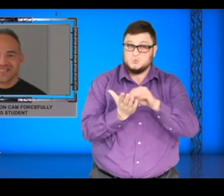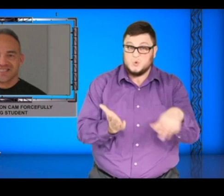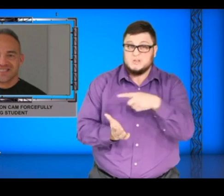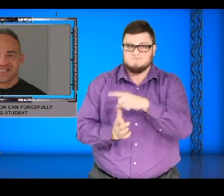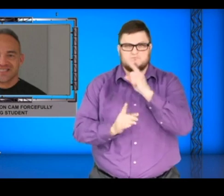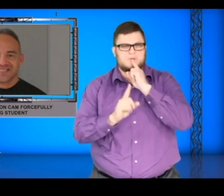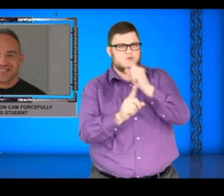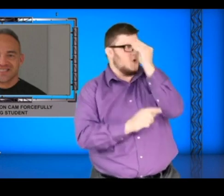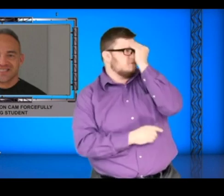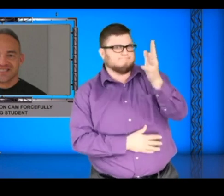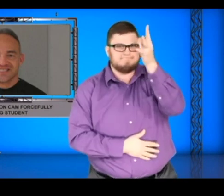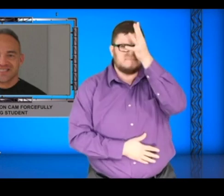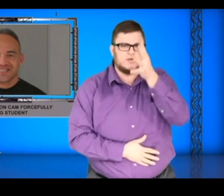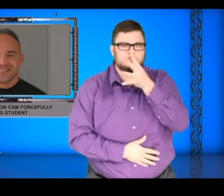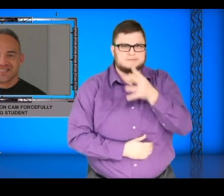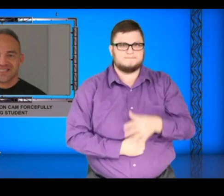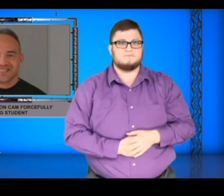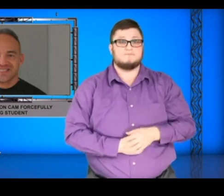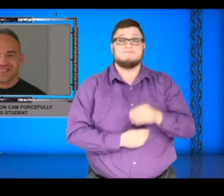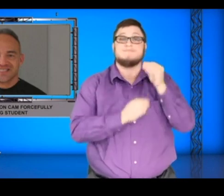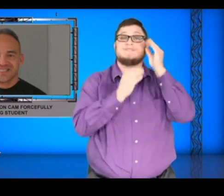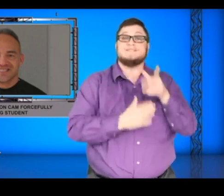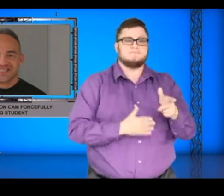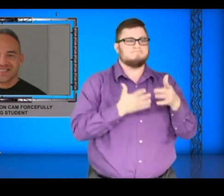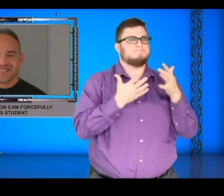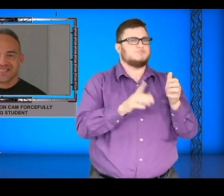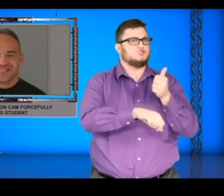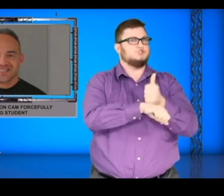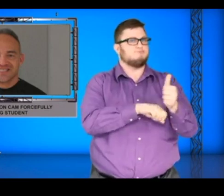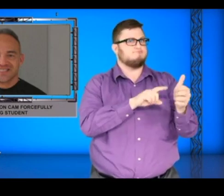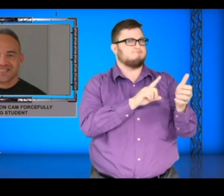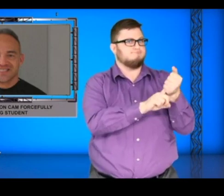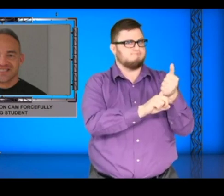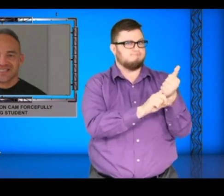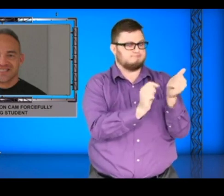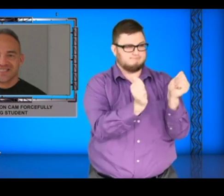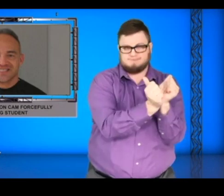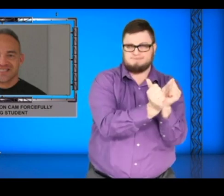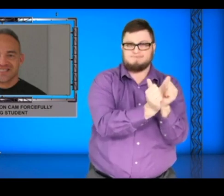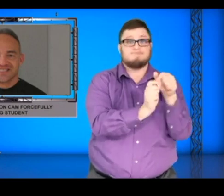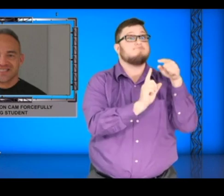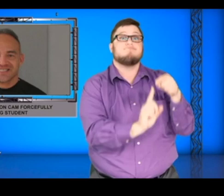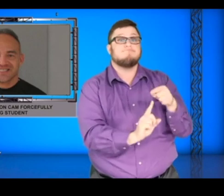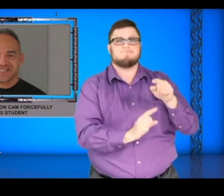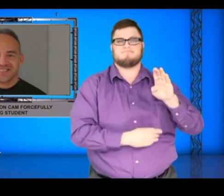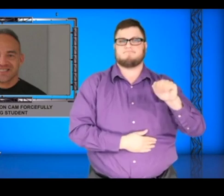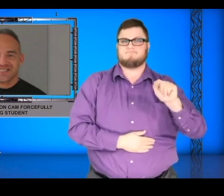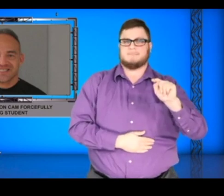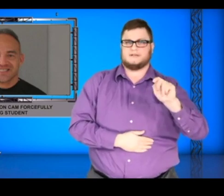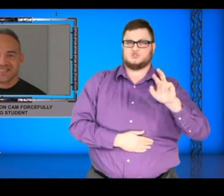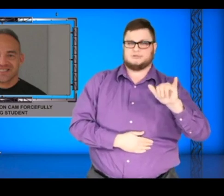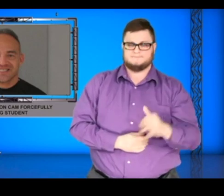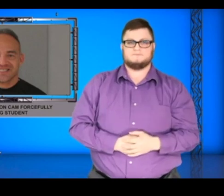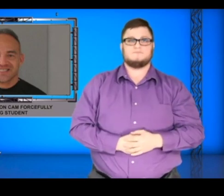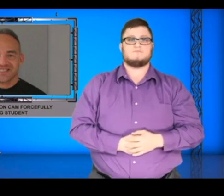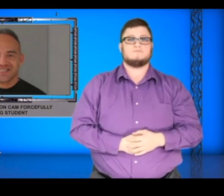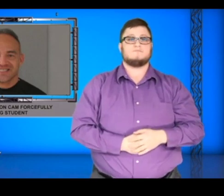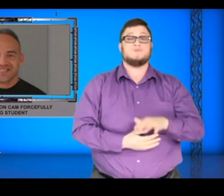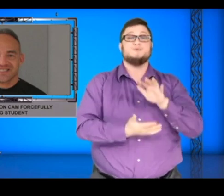The student reported the incident to his parents and Paffumi was arrested and charged with battery.